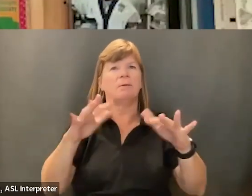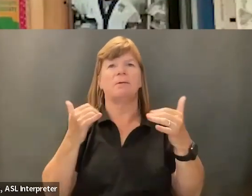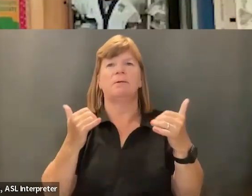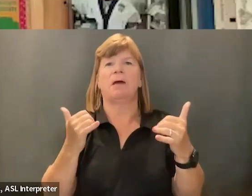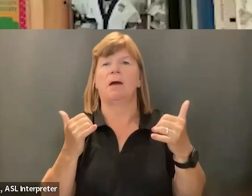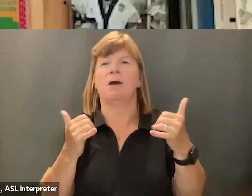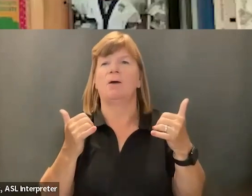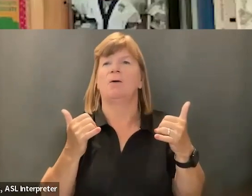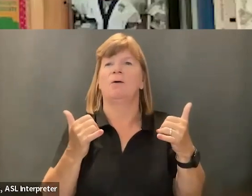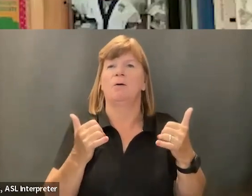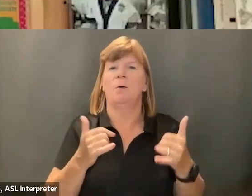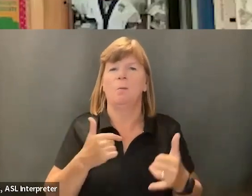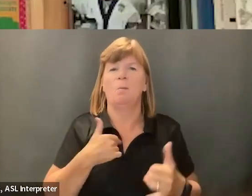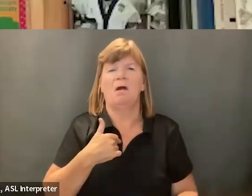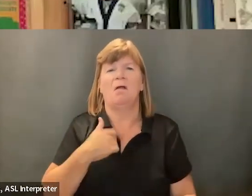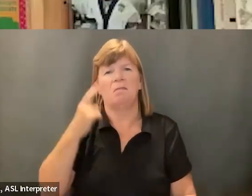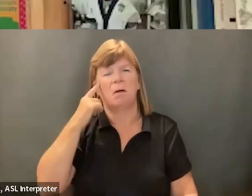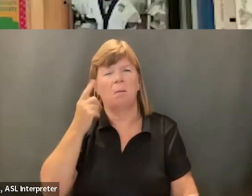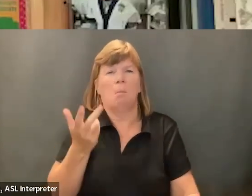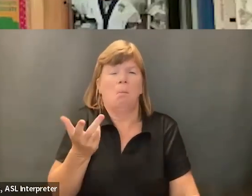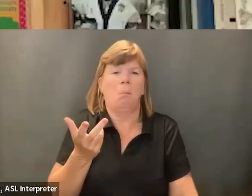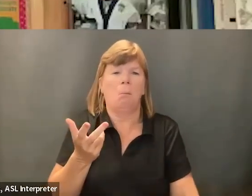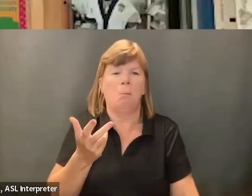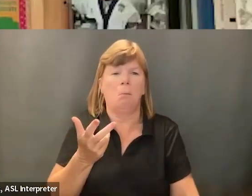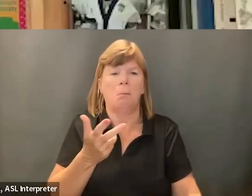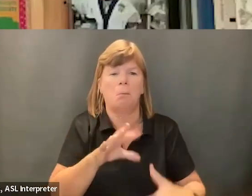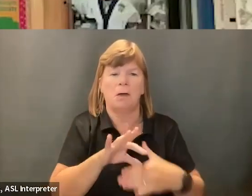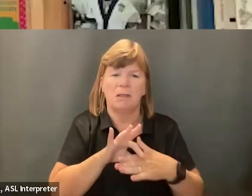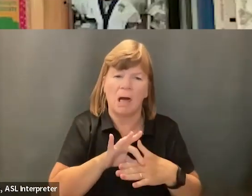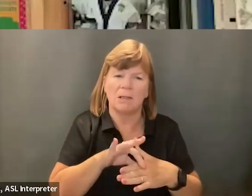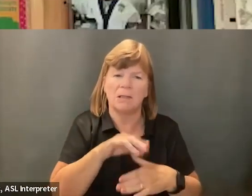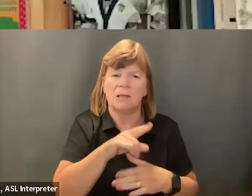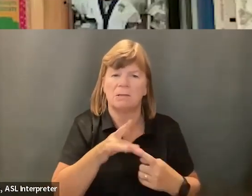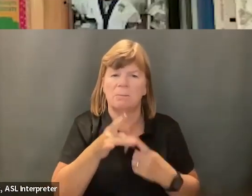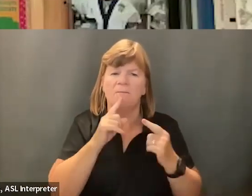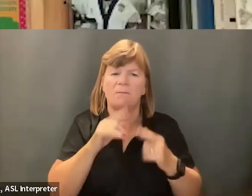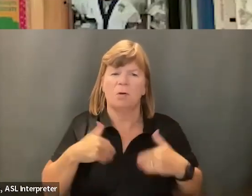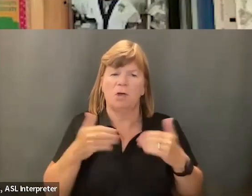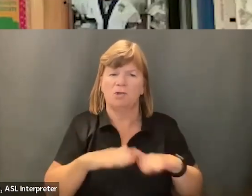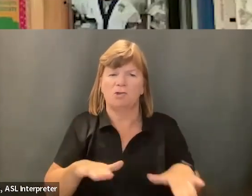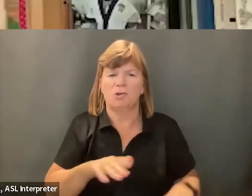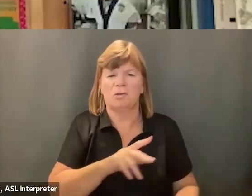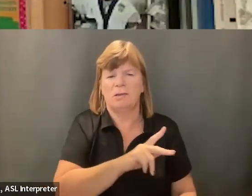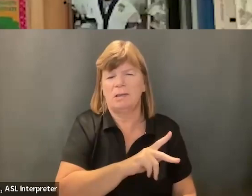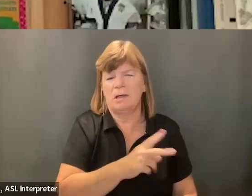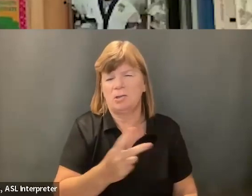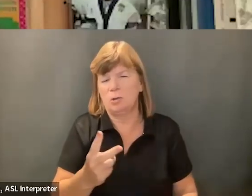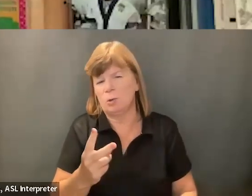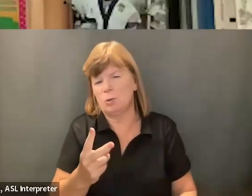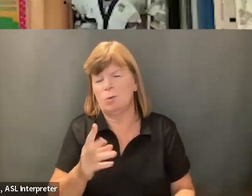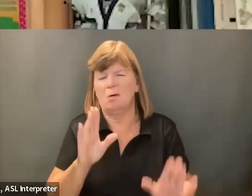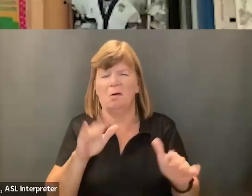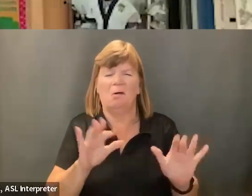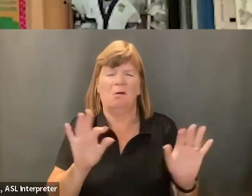um notion that content especially for young children in K-2 is optional or is special